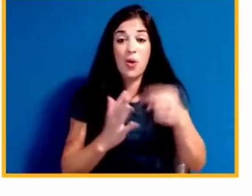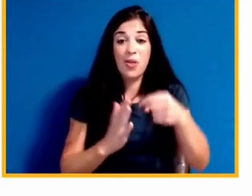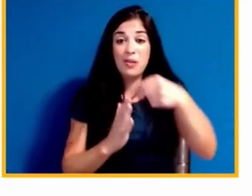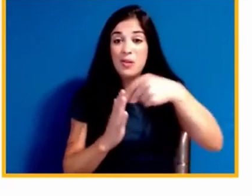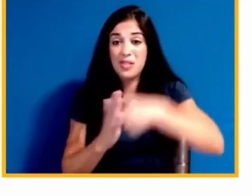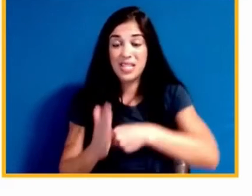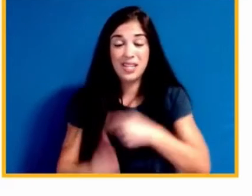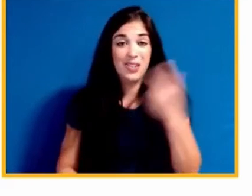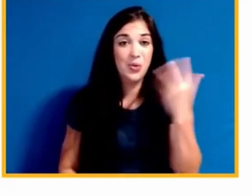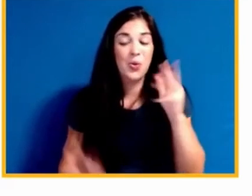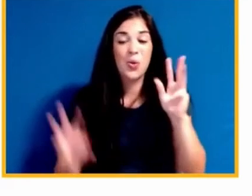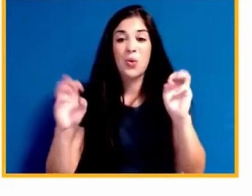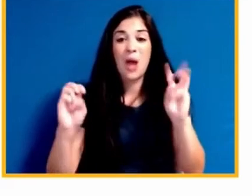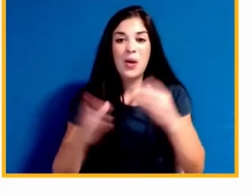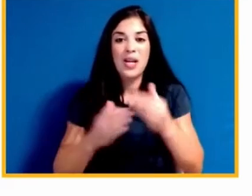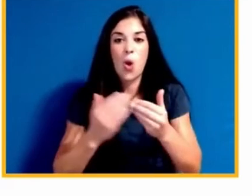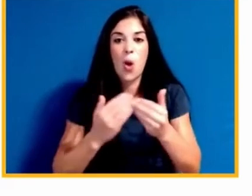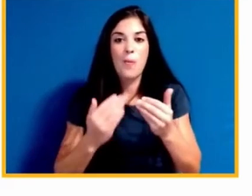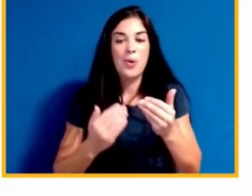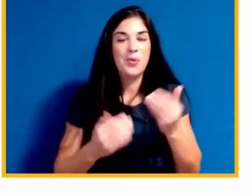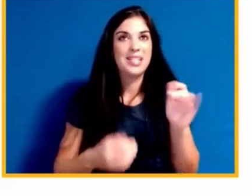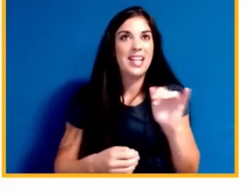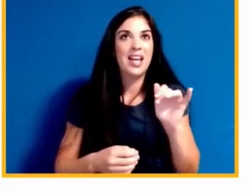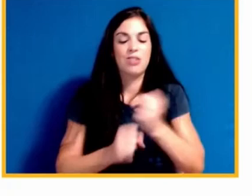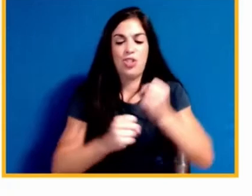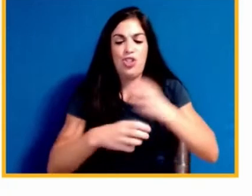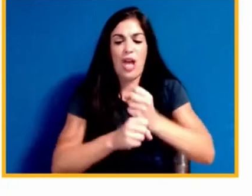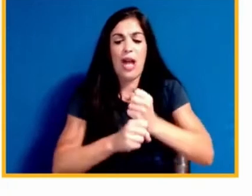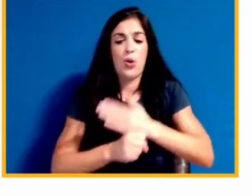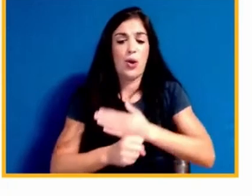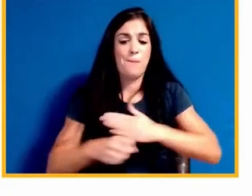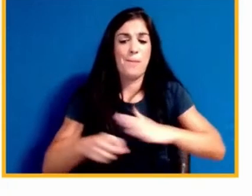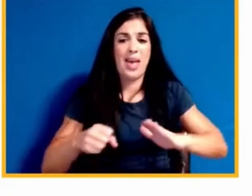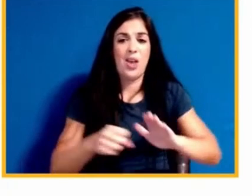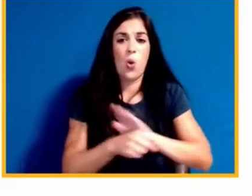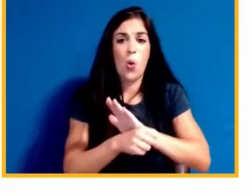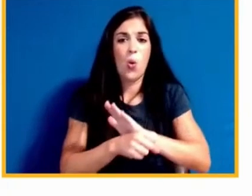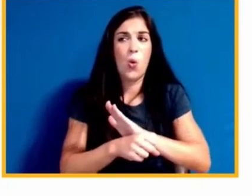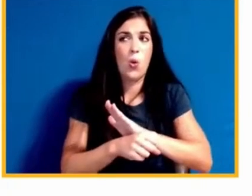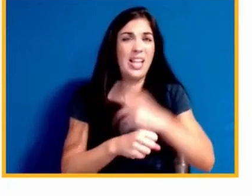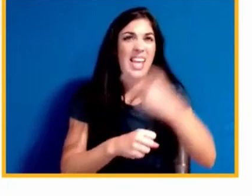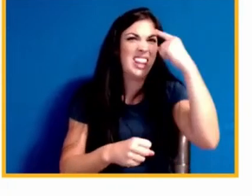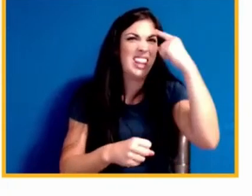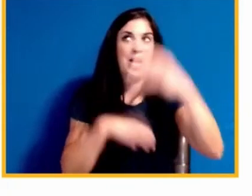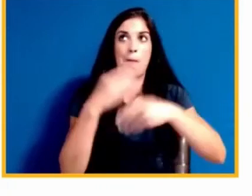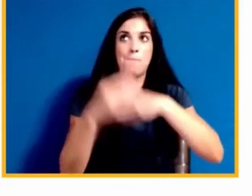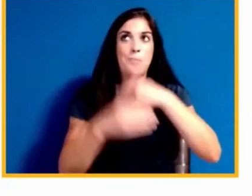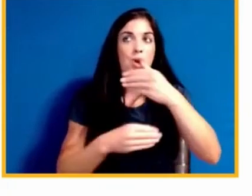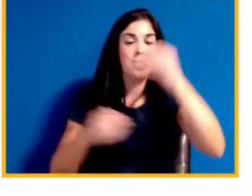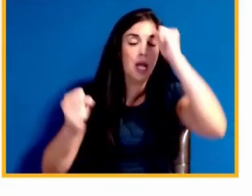almost, it just almost completely shattered my entire construct of thinking and brain imploding and